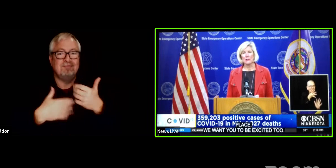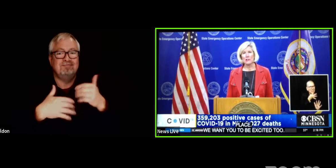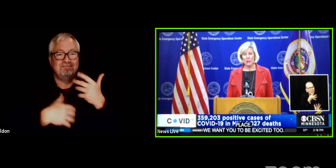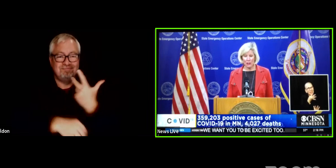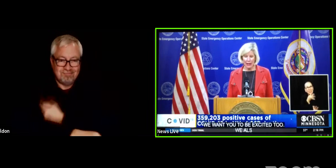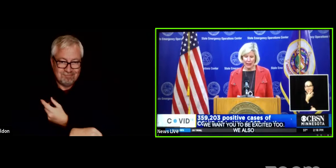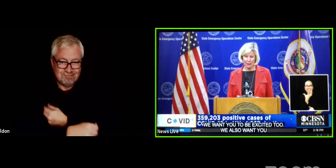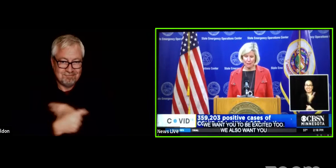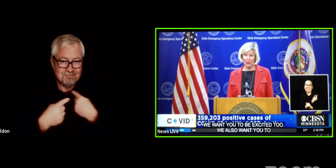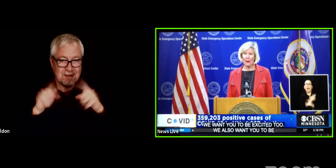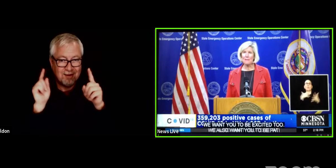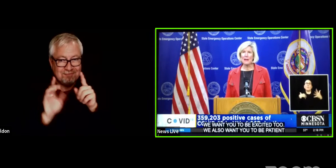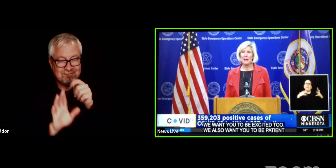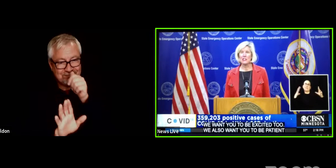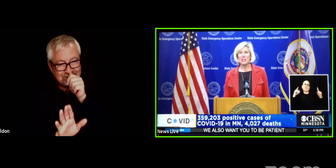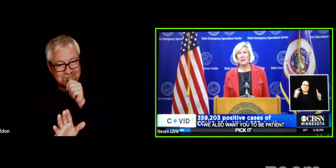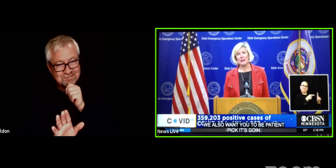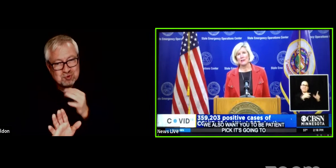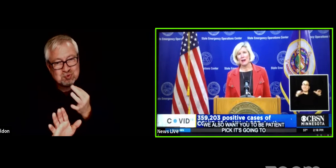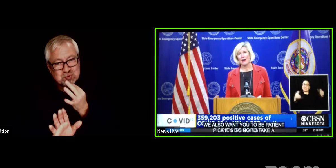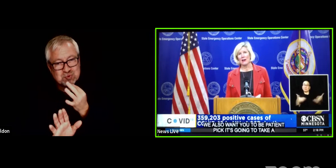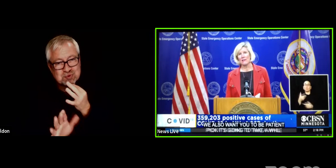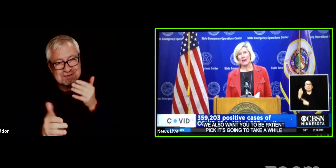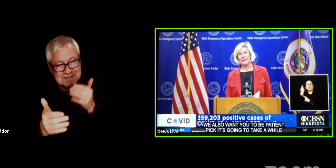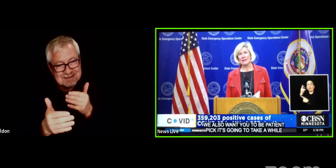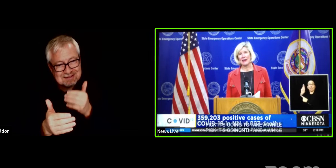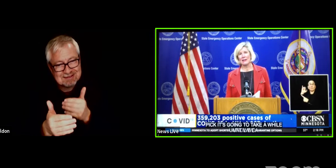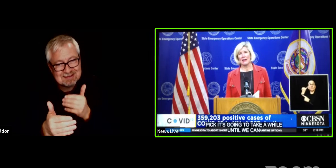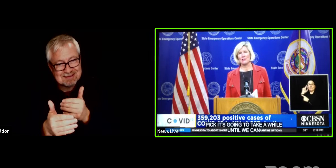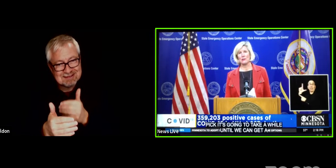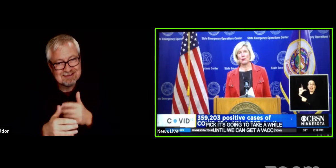JILL AMS BERRY, SHE IS ON OUR ALLOCATION WORK